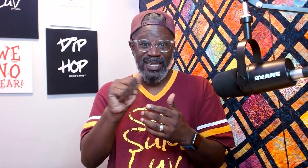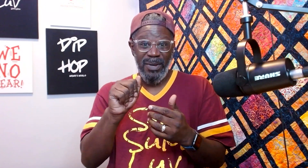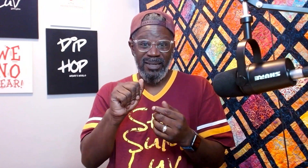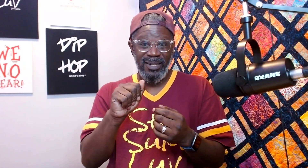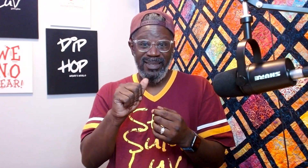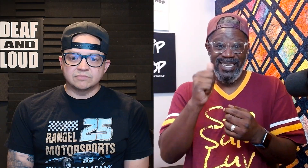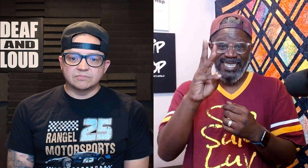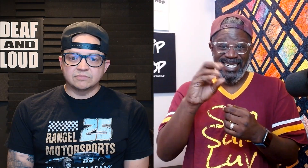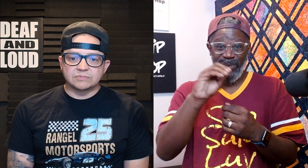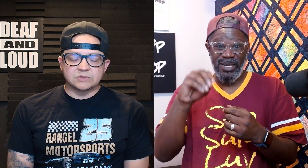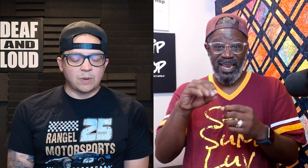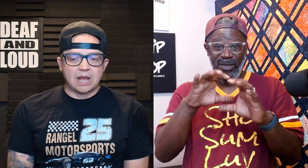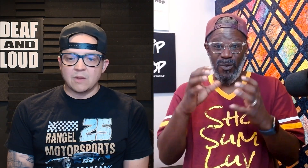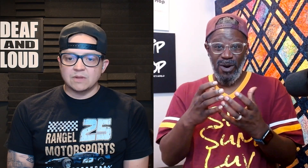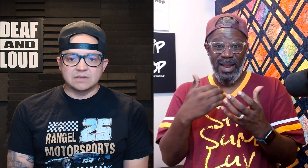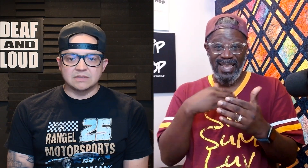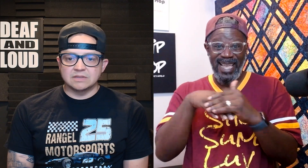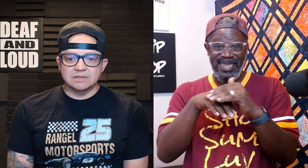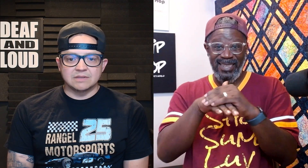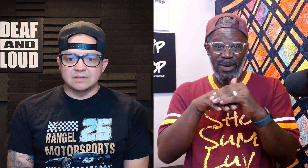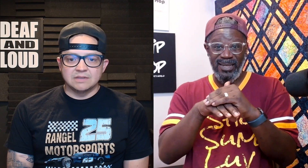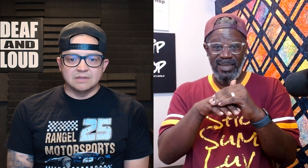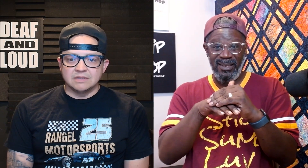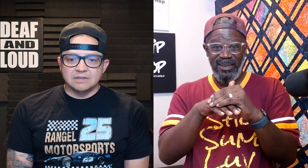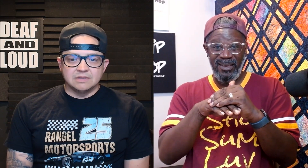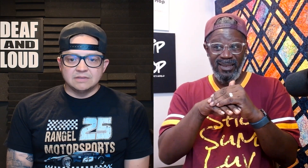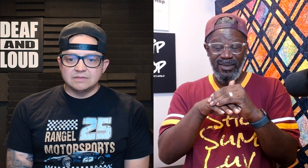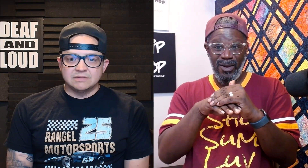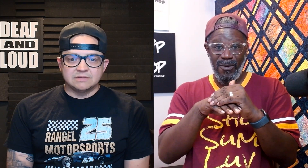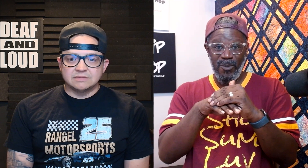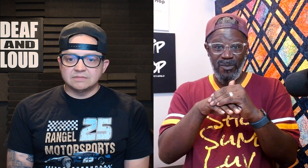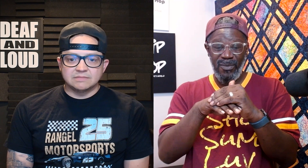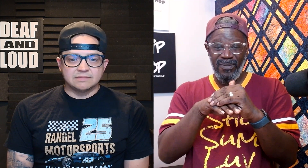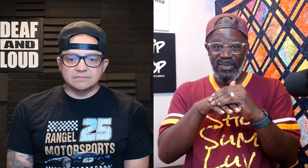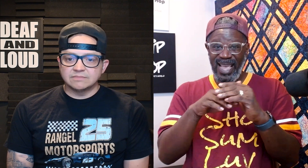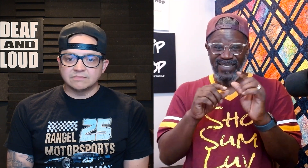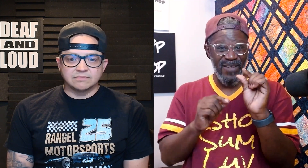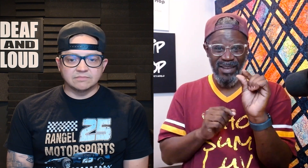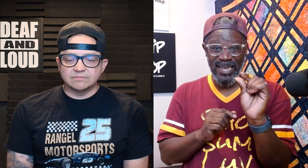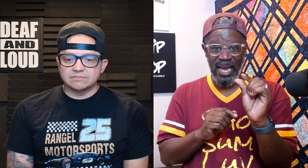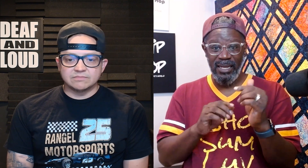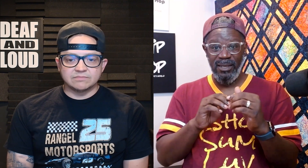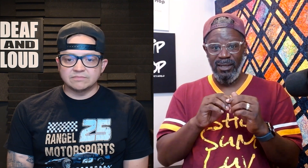disabilities, 16% of the world has accessibility. So that's very tiny.